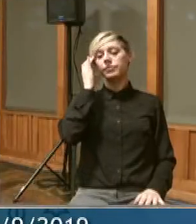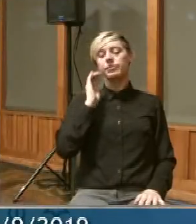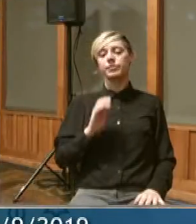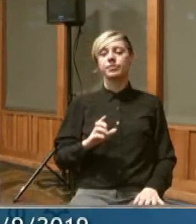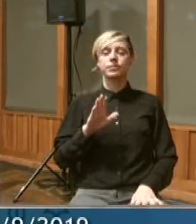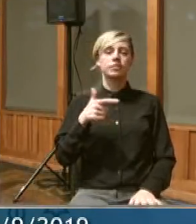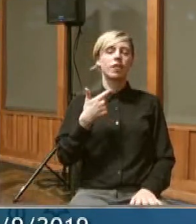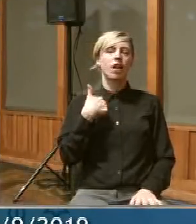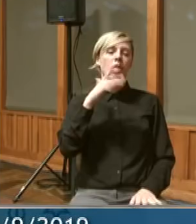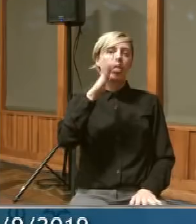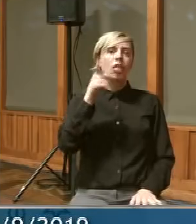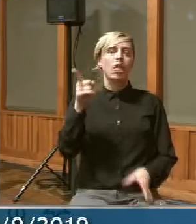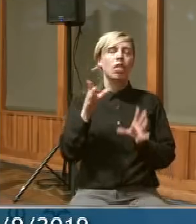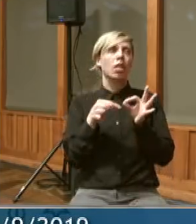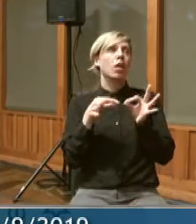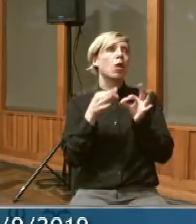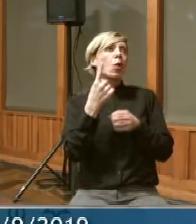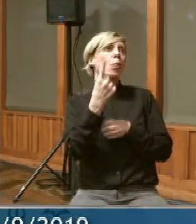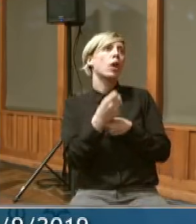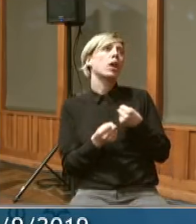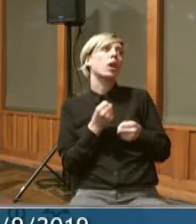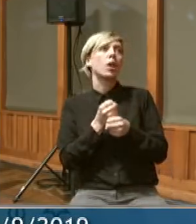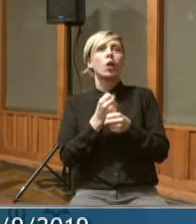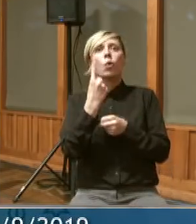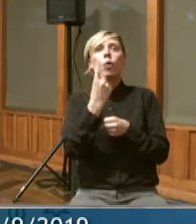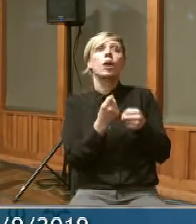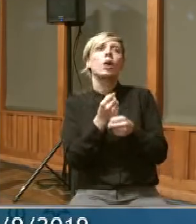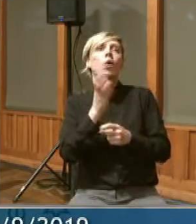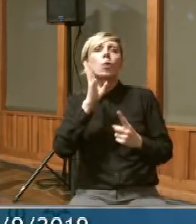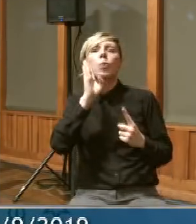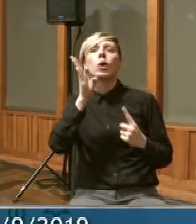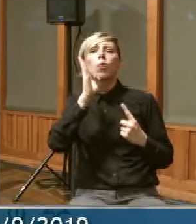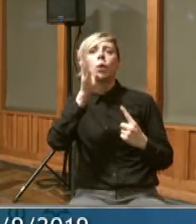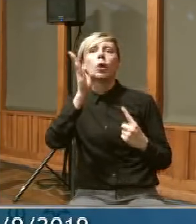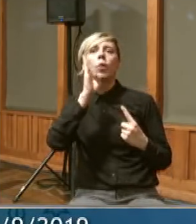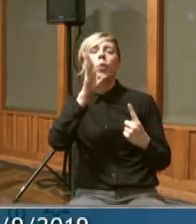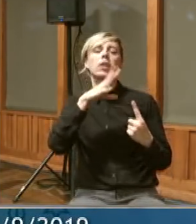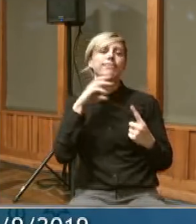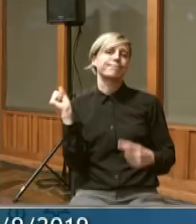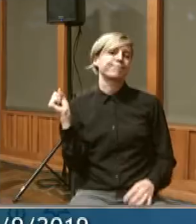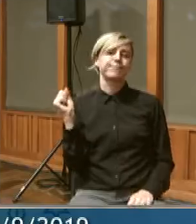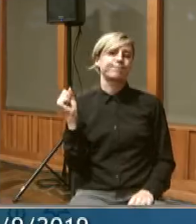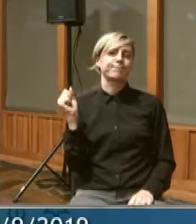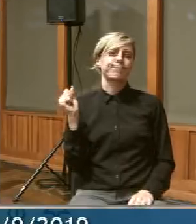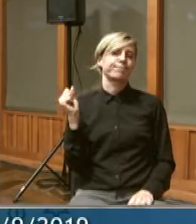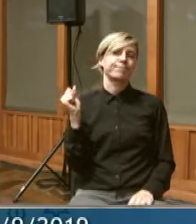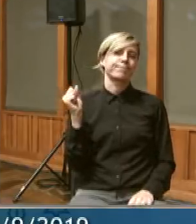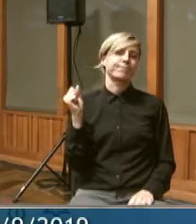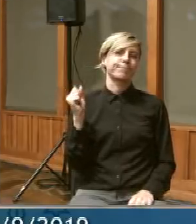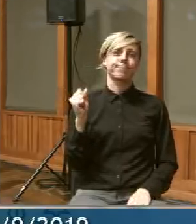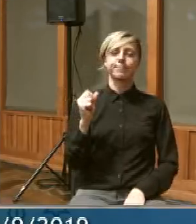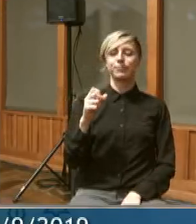TOO. [AUDIO NOT UNDERSTANDABLE]